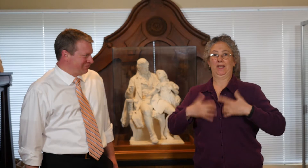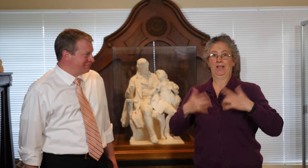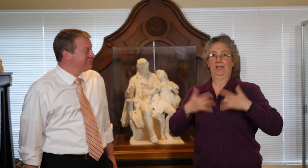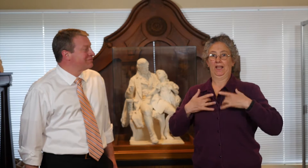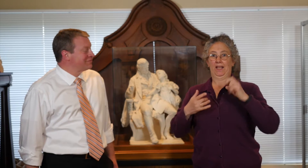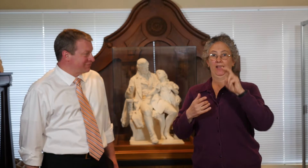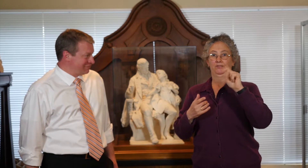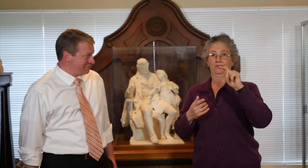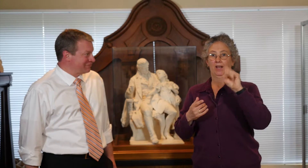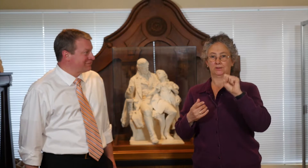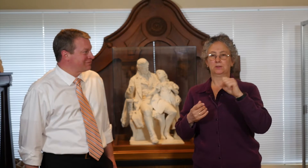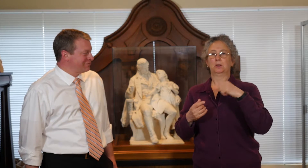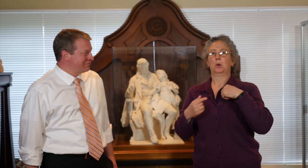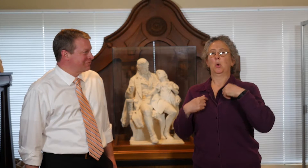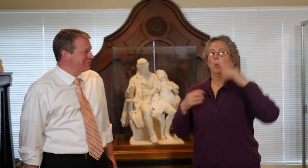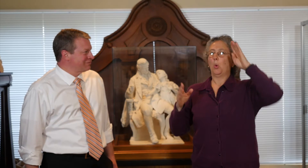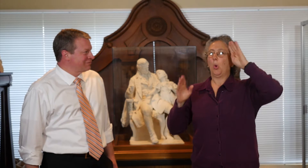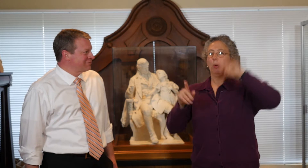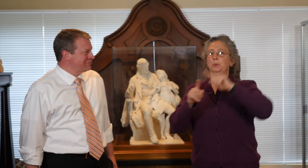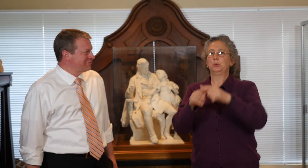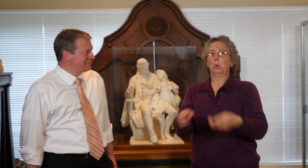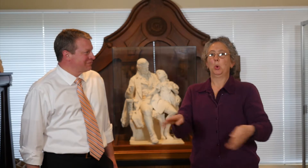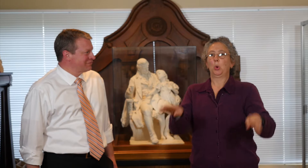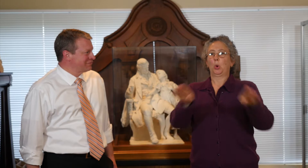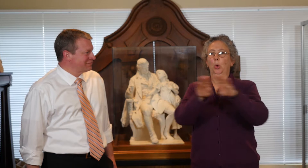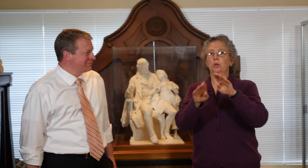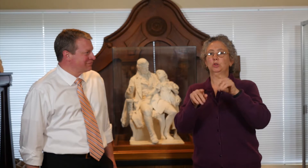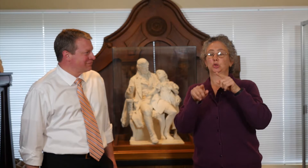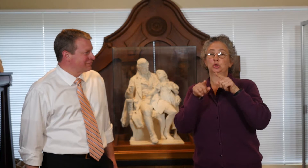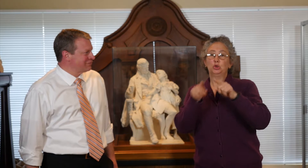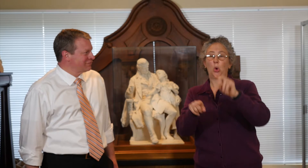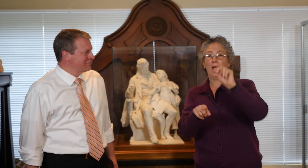the different monthly events that will be put in the time capsule and hopefully we will